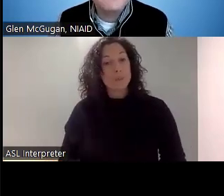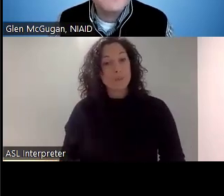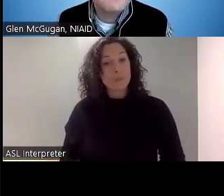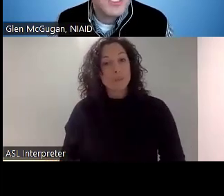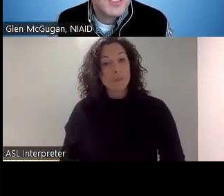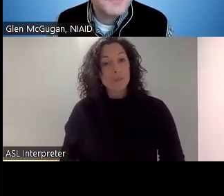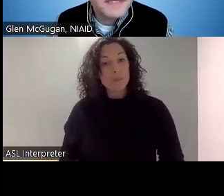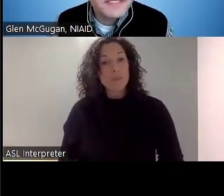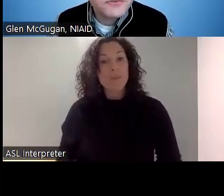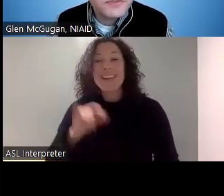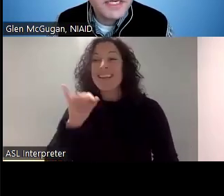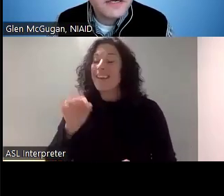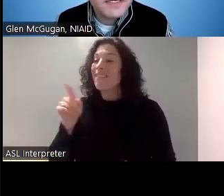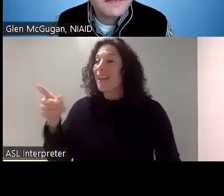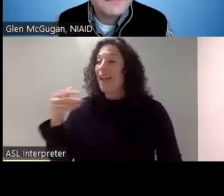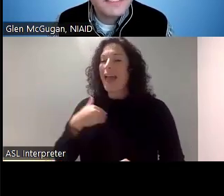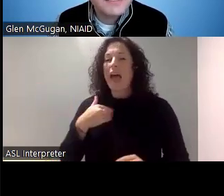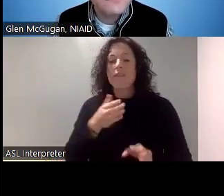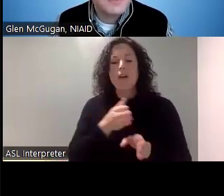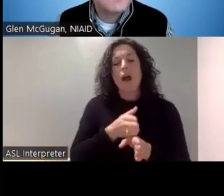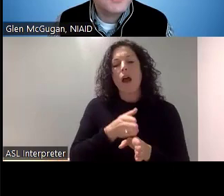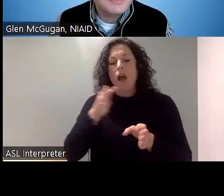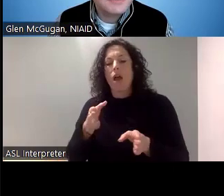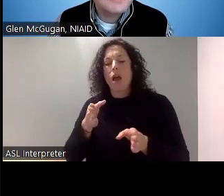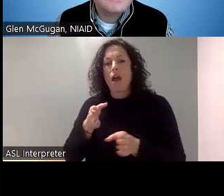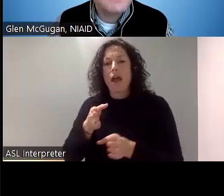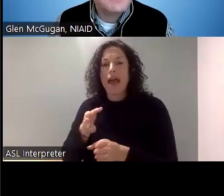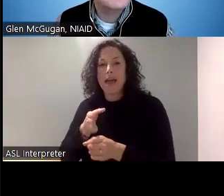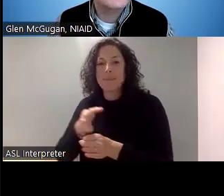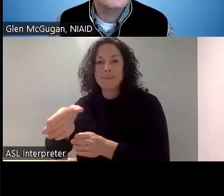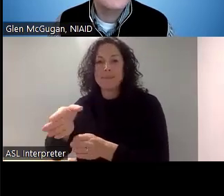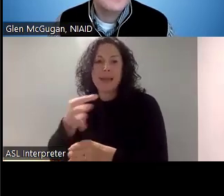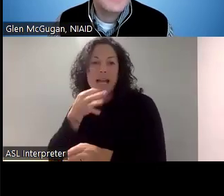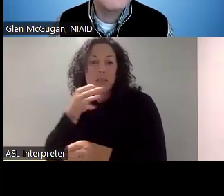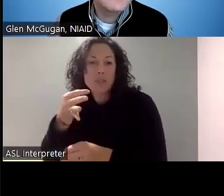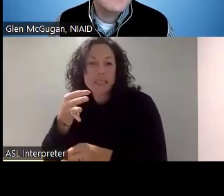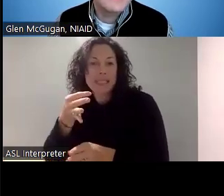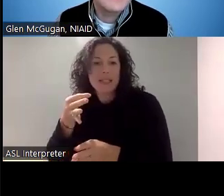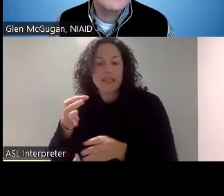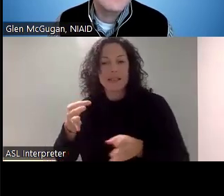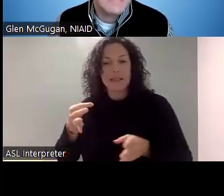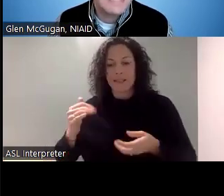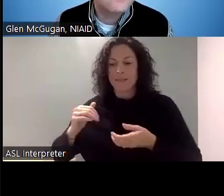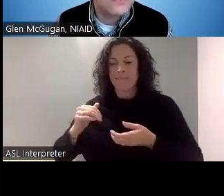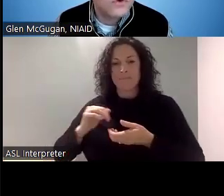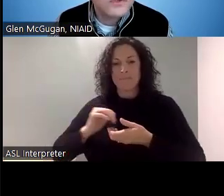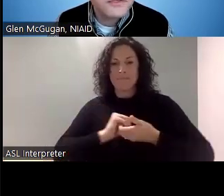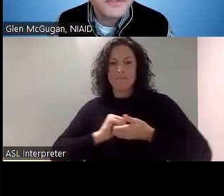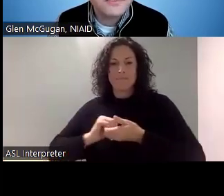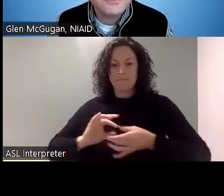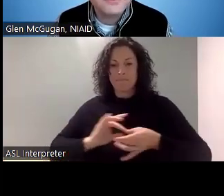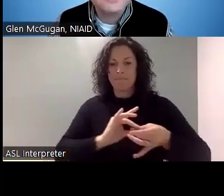If they have a complementary area of scientific expertise, but they're still having an active role in the research,